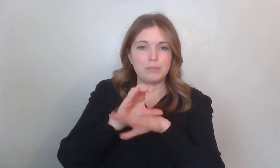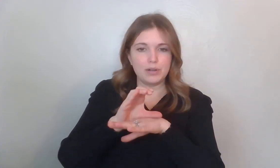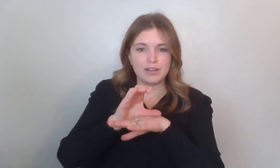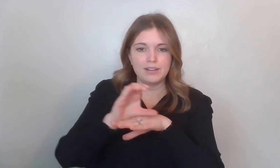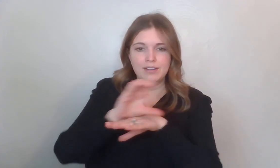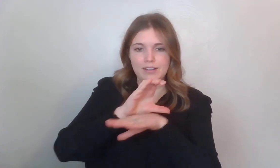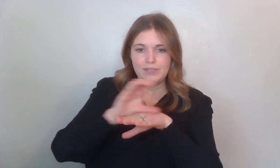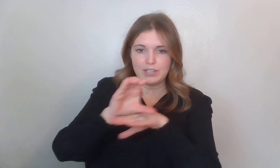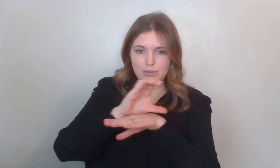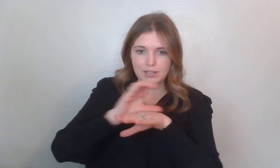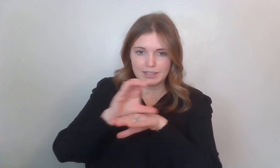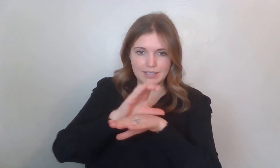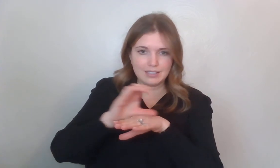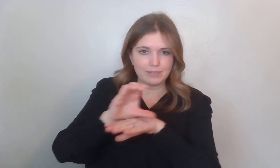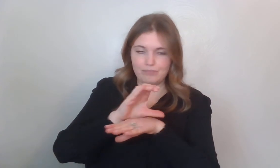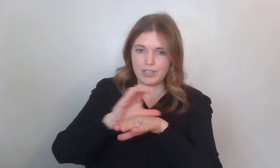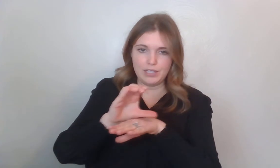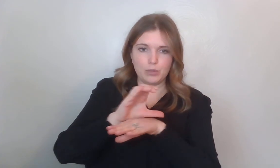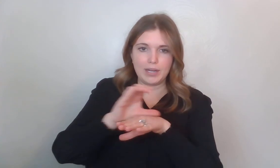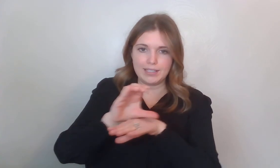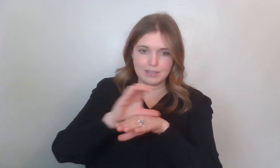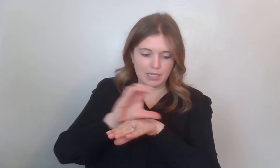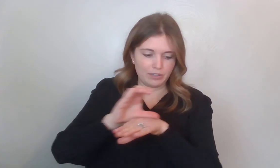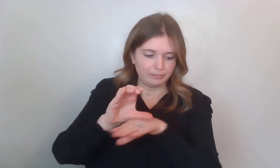the book they do it like this. Either way--it doesn't matter.